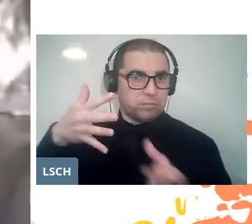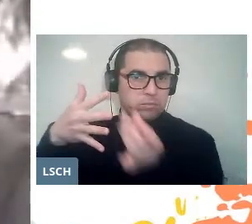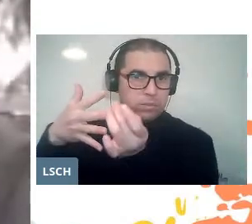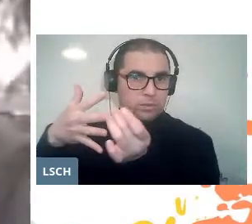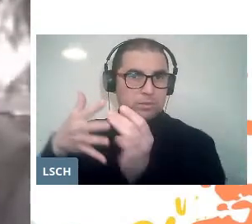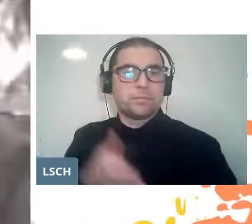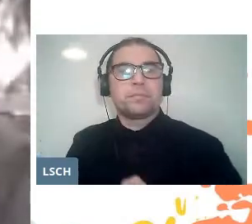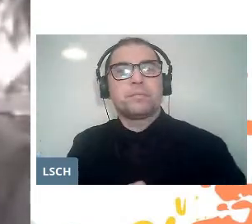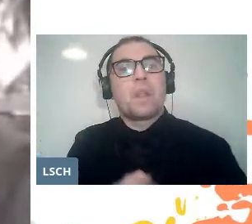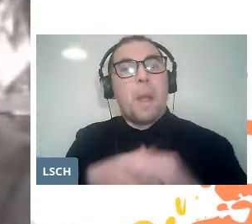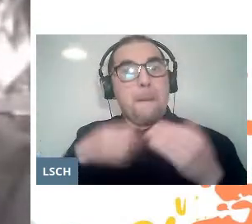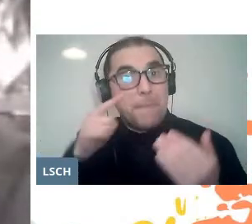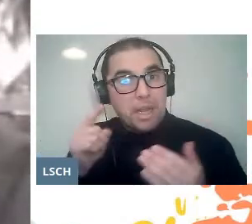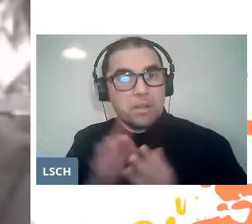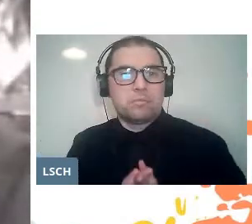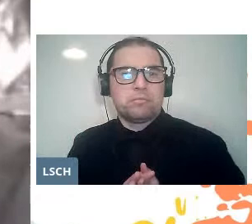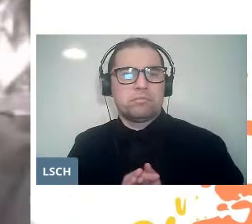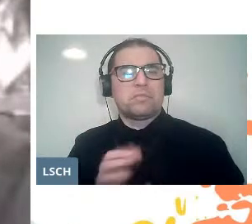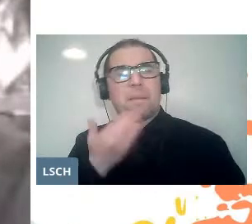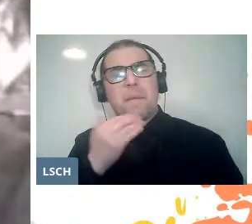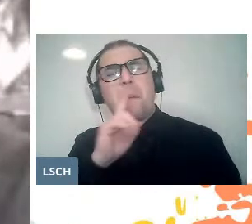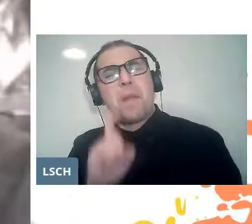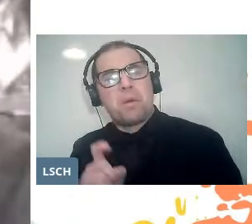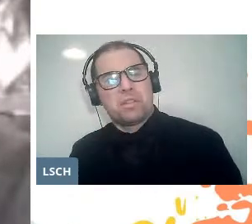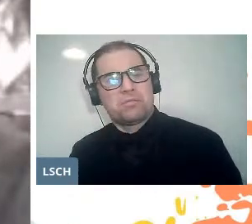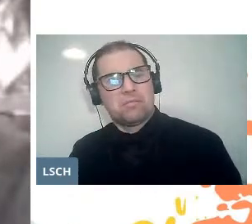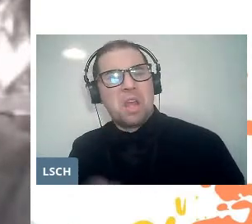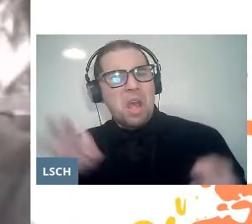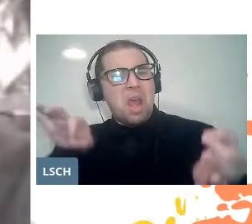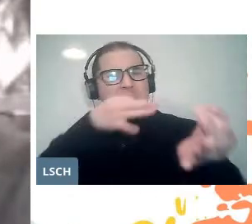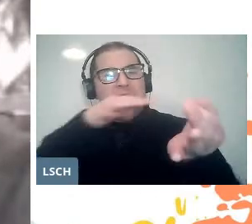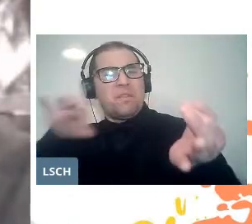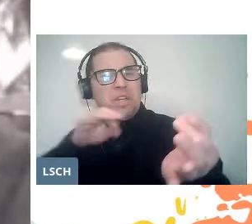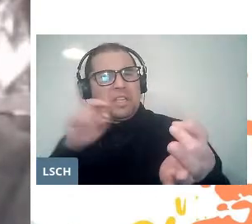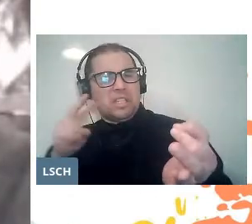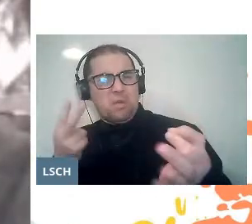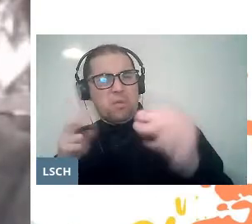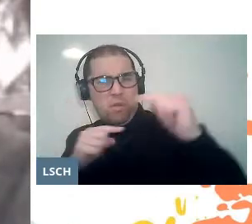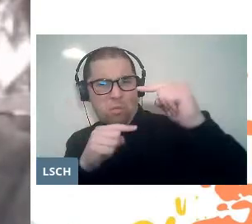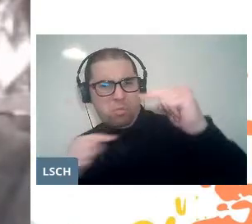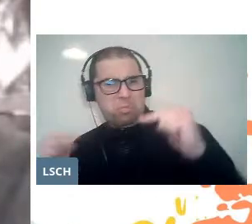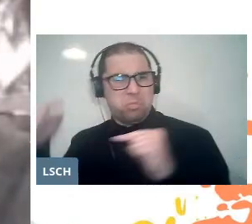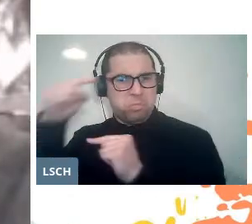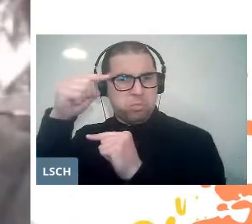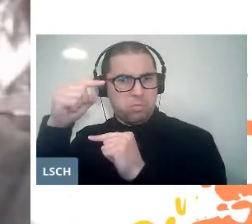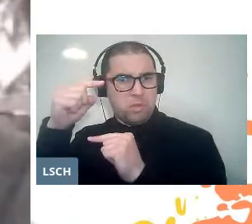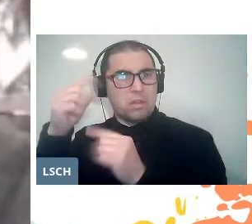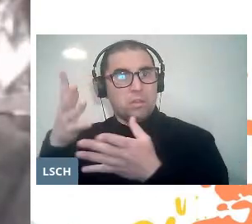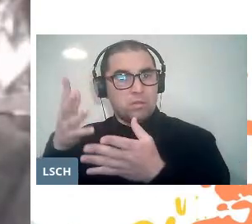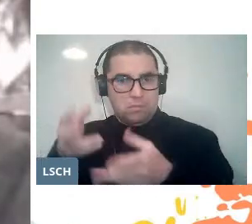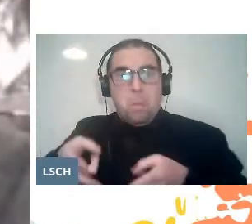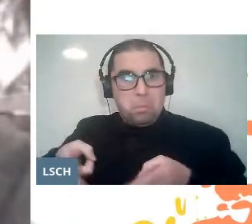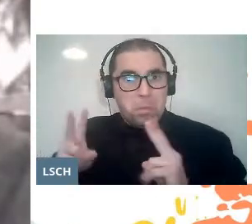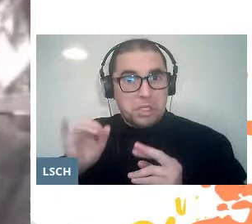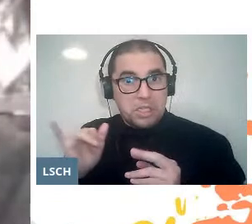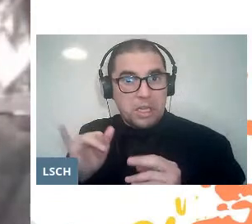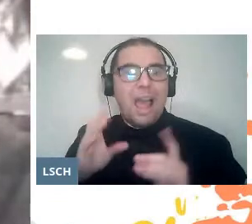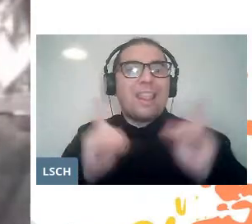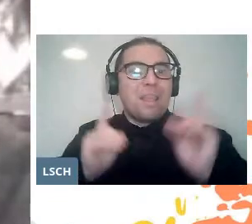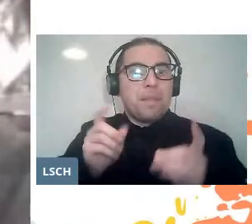However I have been asked, and the second violin may happen to be first? Of course, it will depend only on the composer.